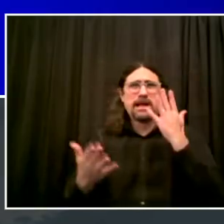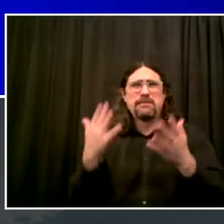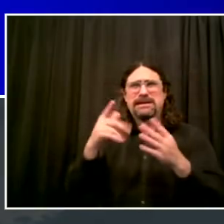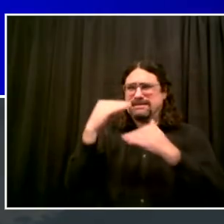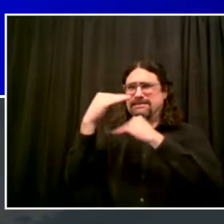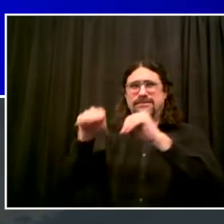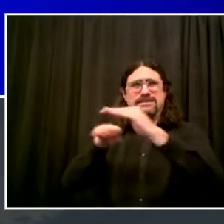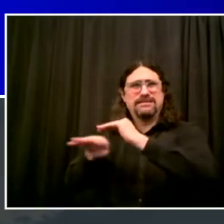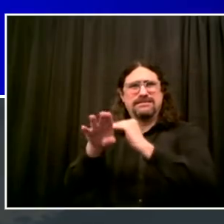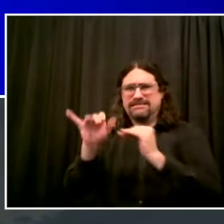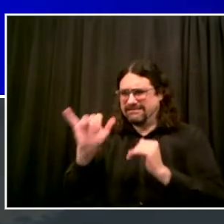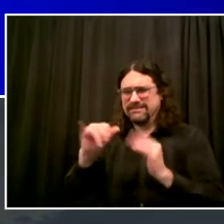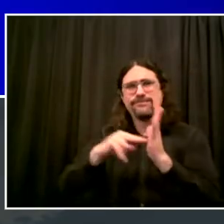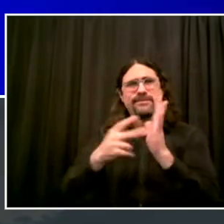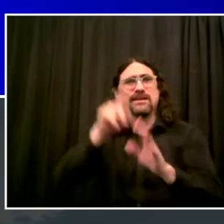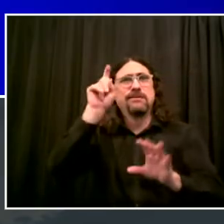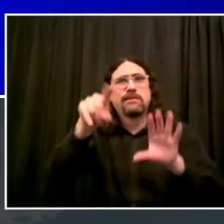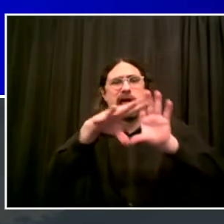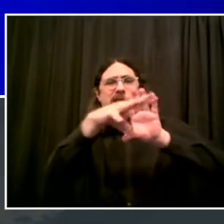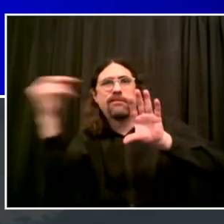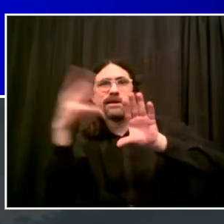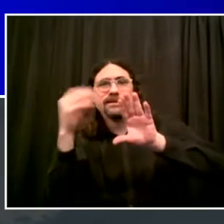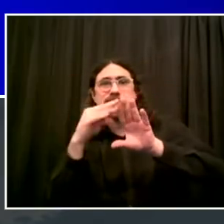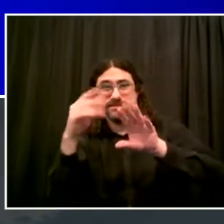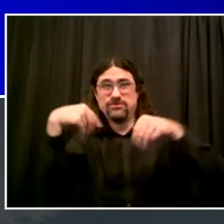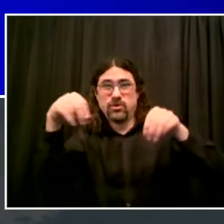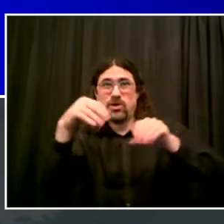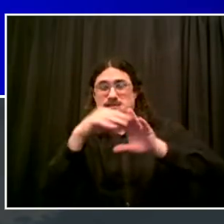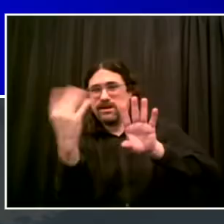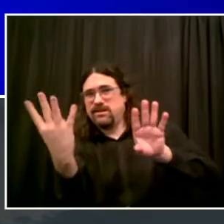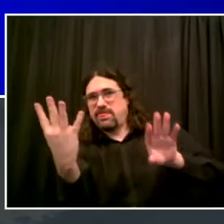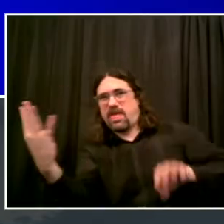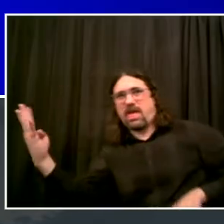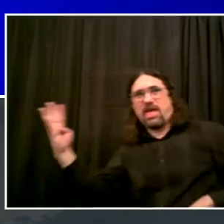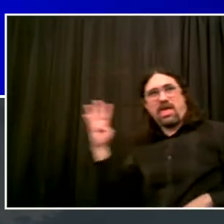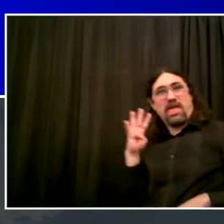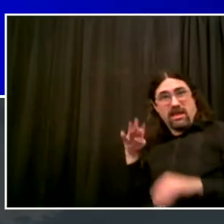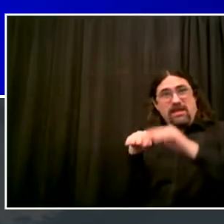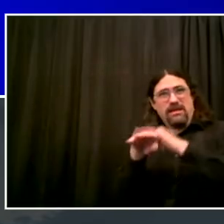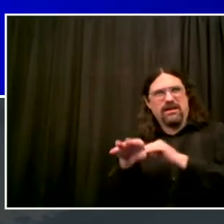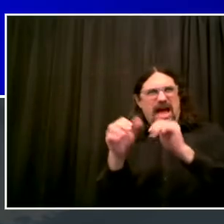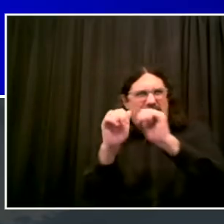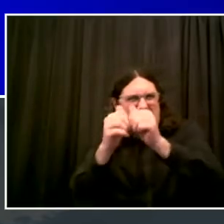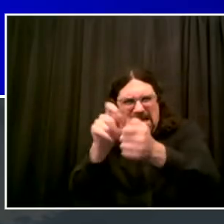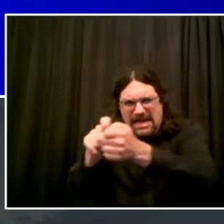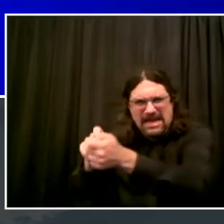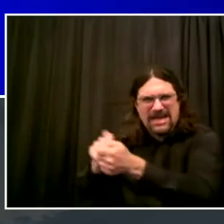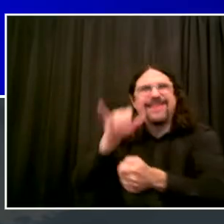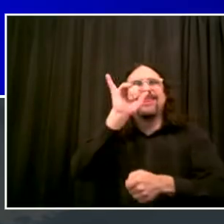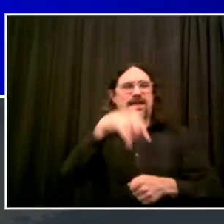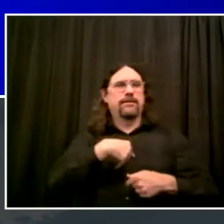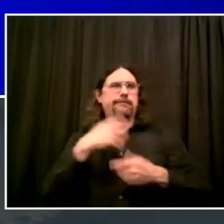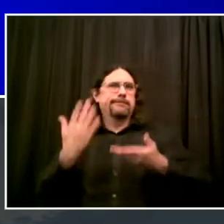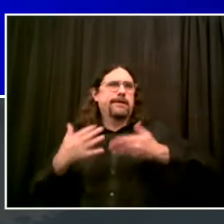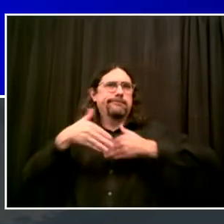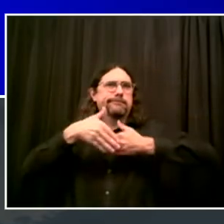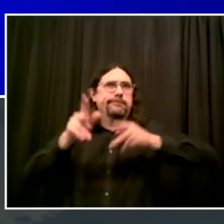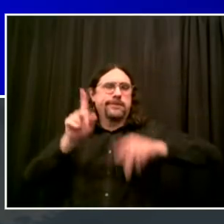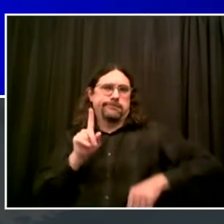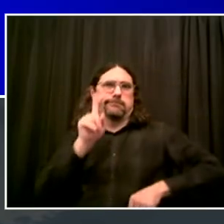STORE AND WE REA TRYING TO FIGURE OUT HOW MUCH OF TH ESIDEWALK THEY CAN TAKE UP, WE WILL SEND